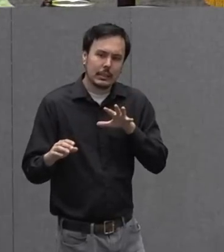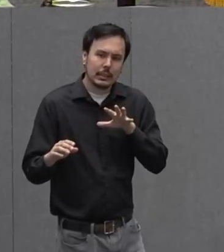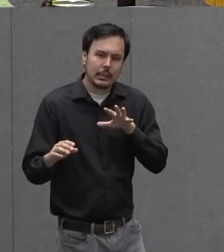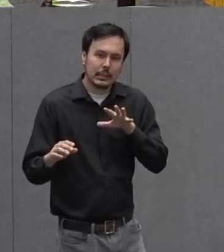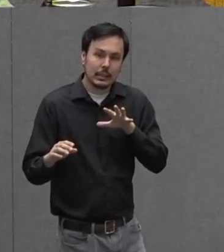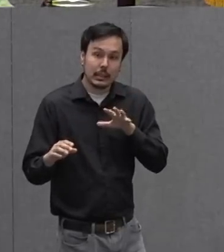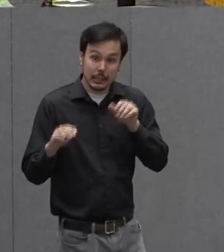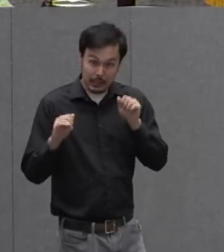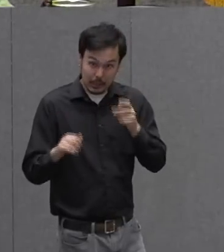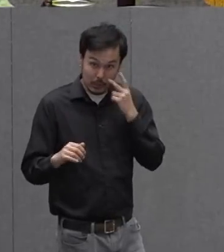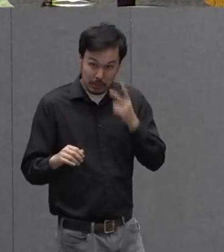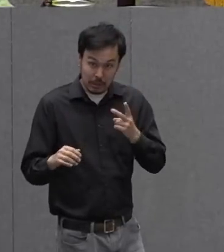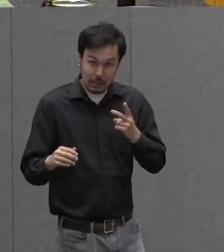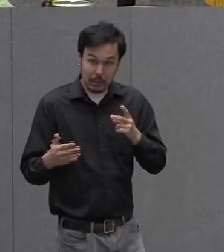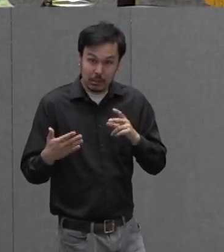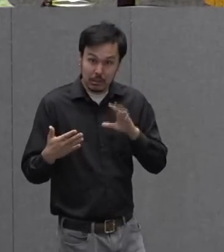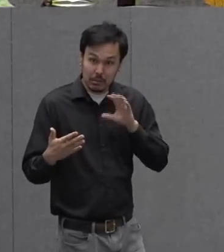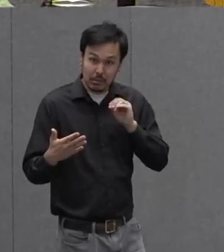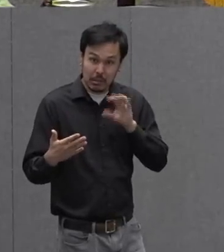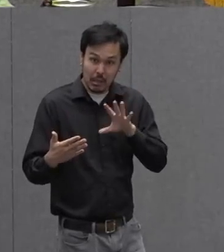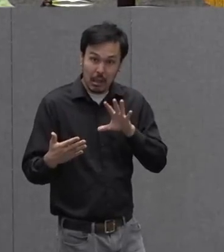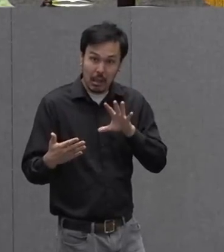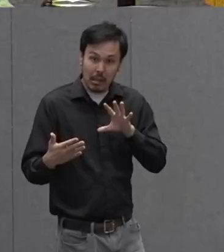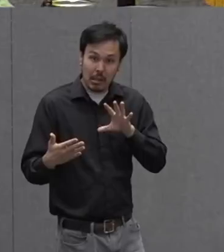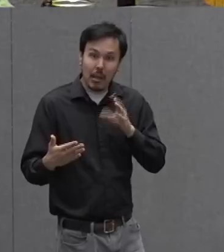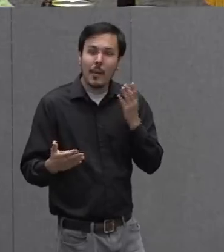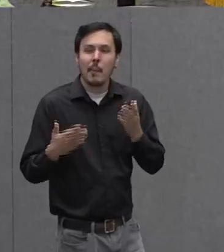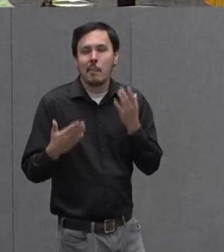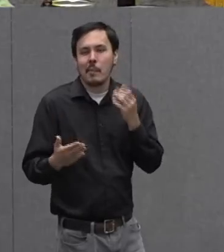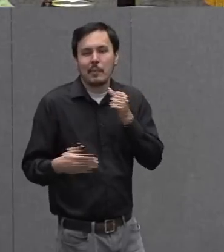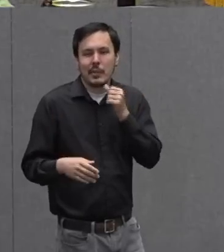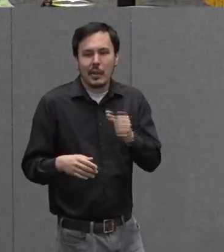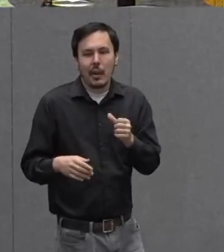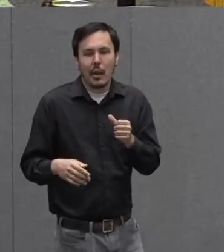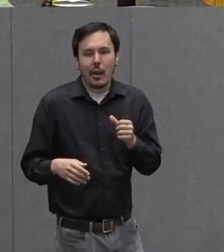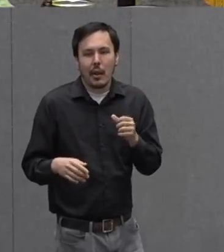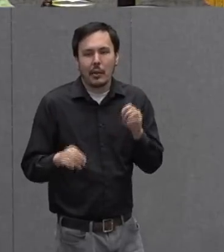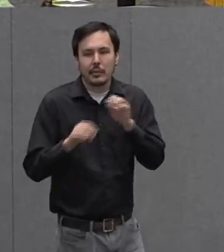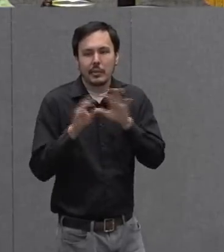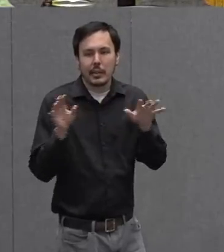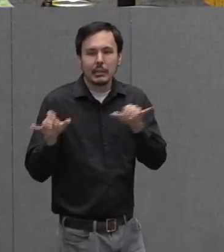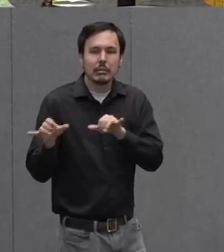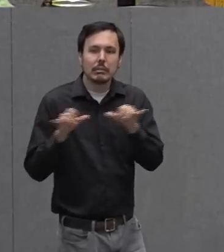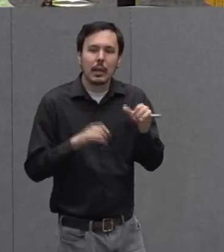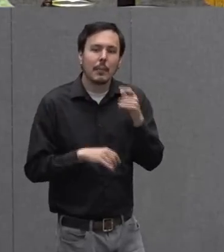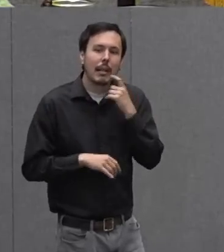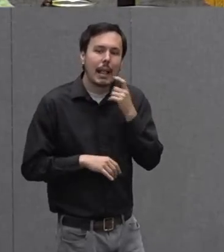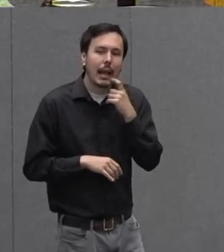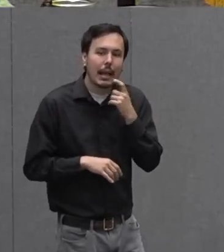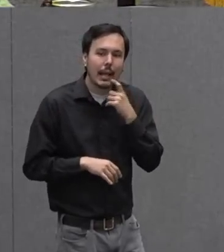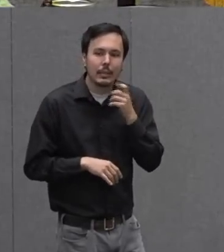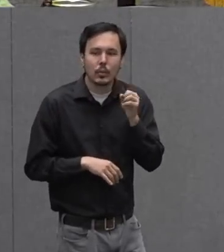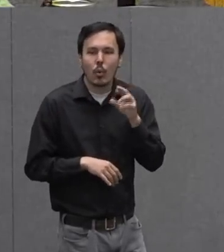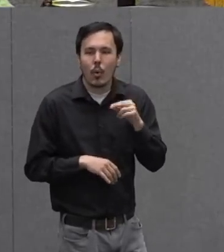Can you see the light? Maybe not as clearly as the glass or as the plastic wrap.